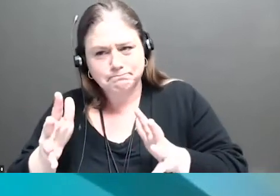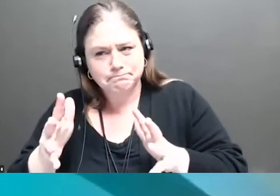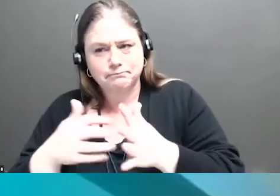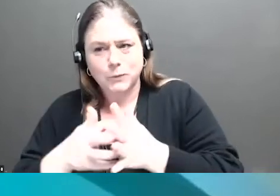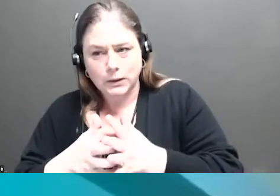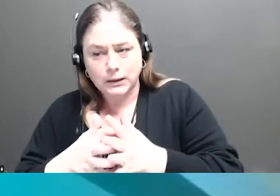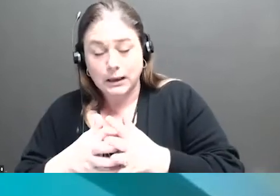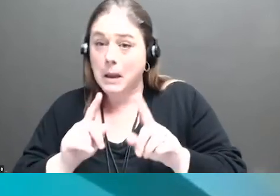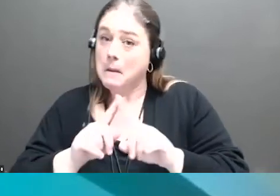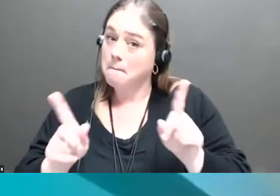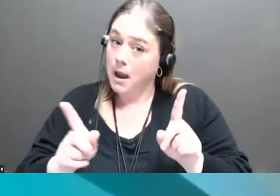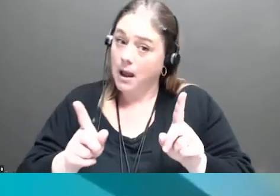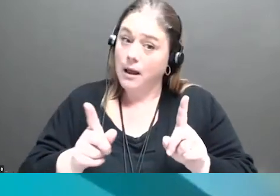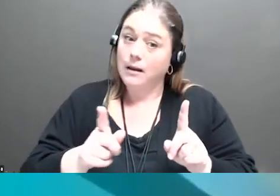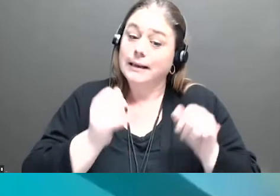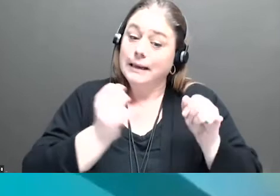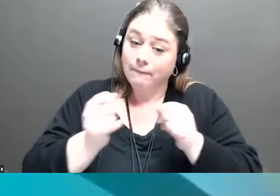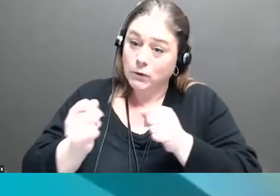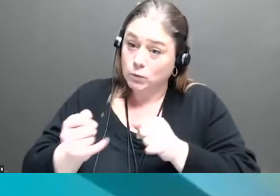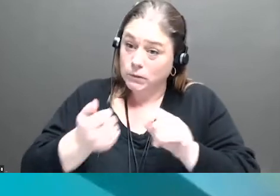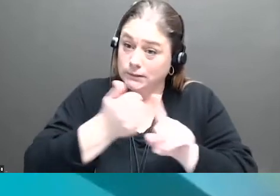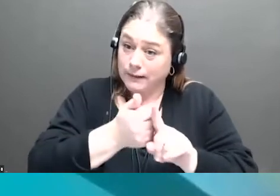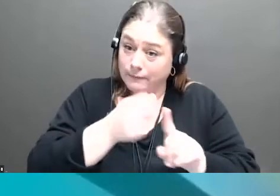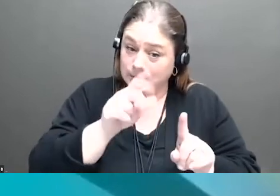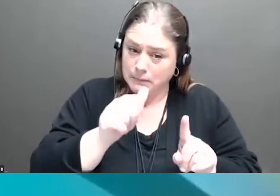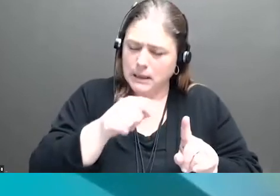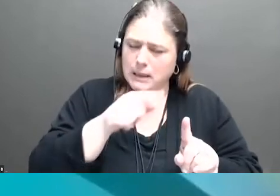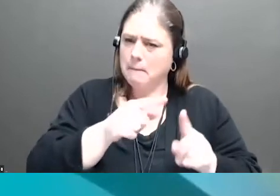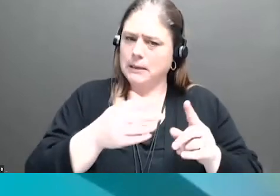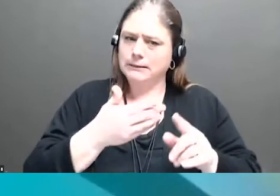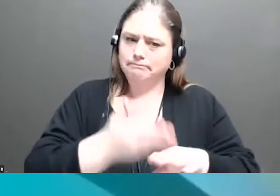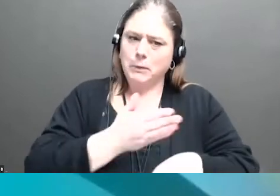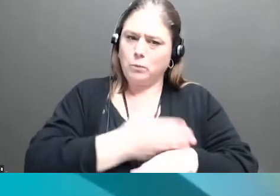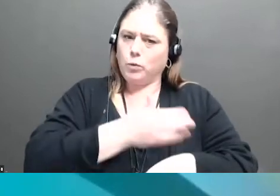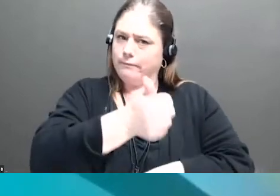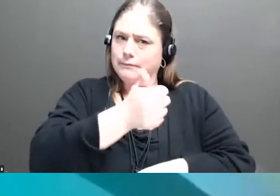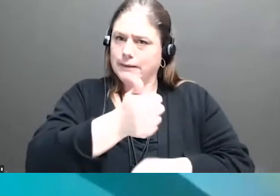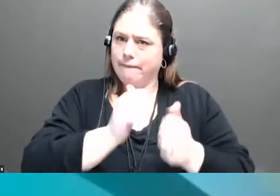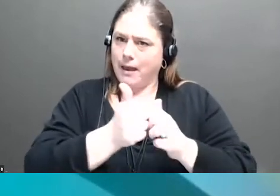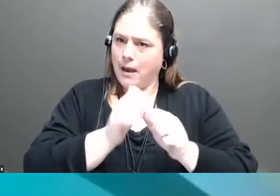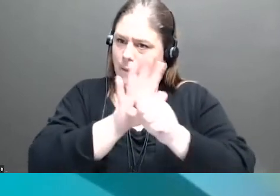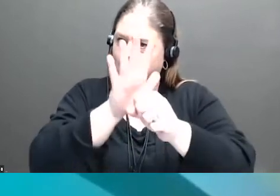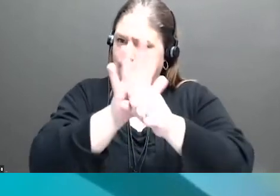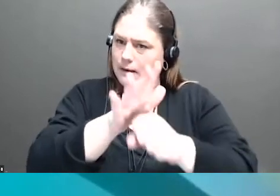at self-advocacy, they must know their rights, they must know how to navigate the system and